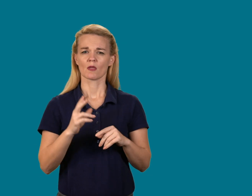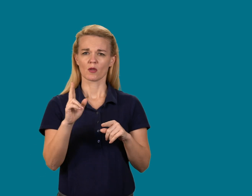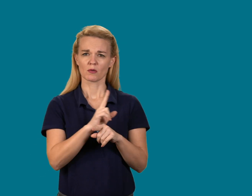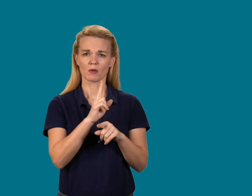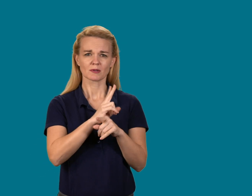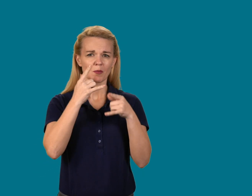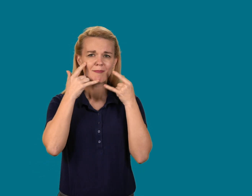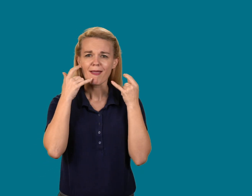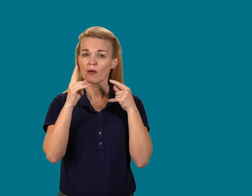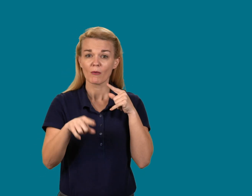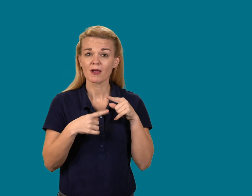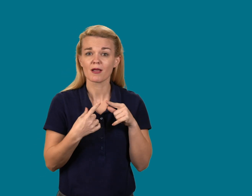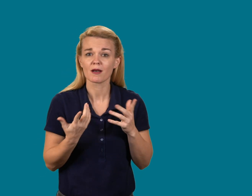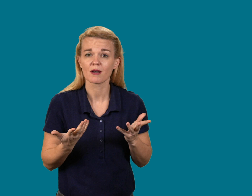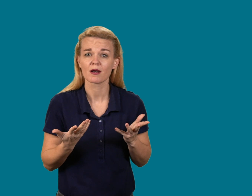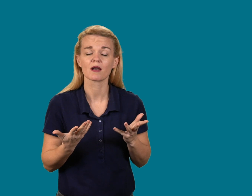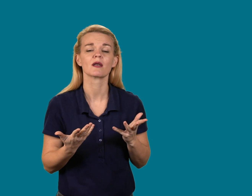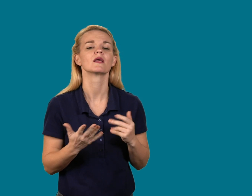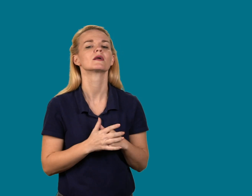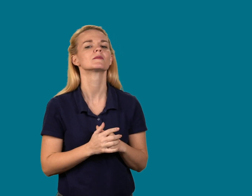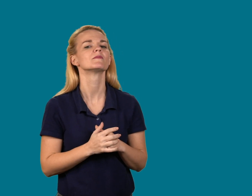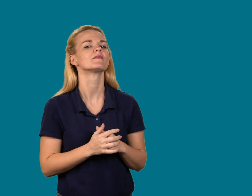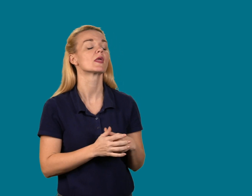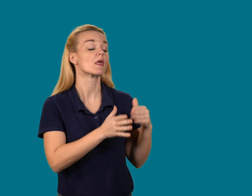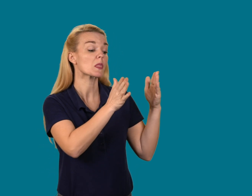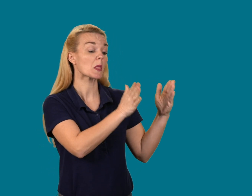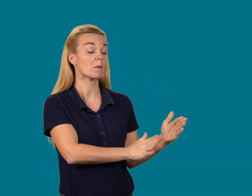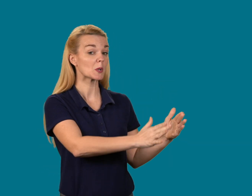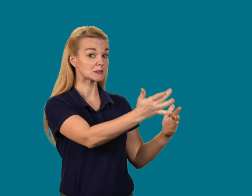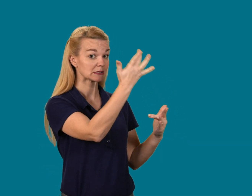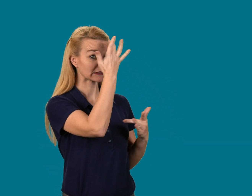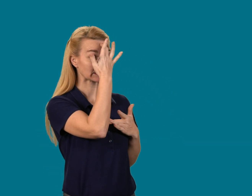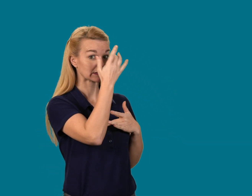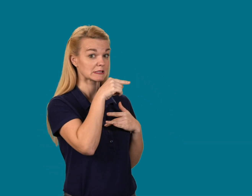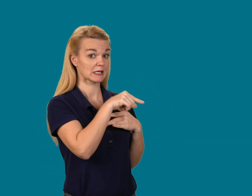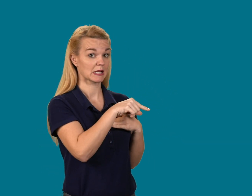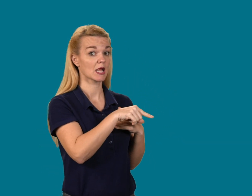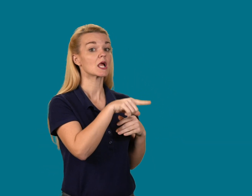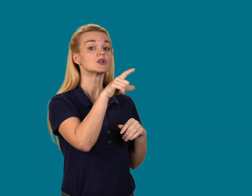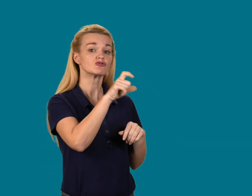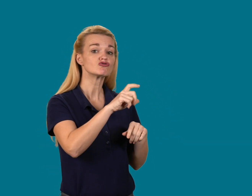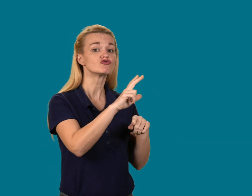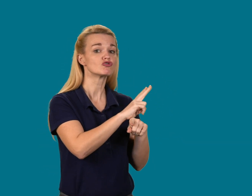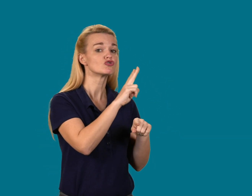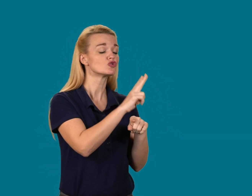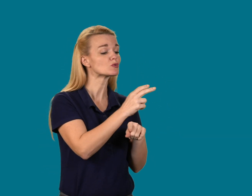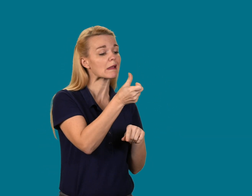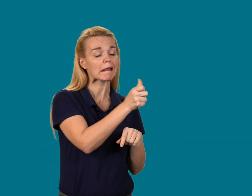The person who is sick should wear a mask